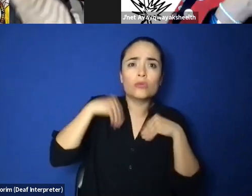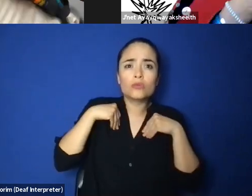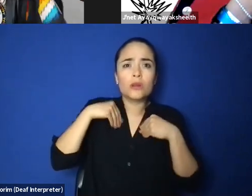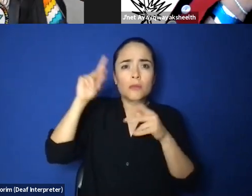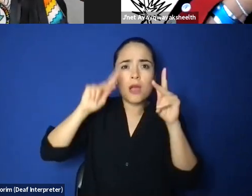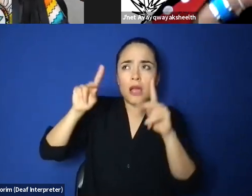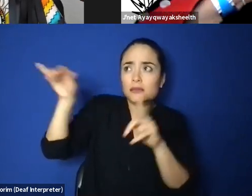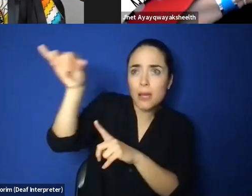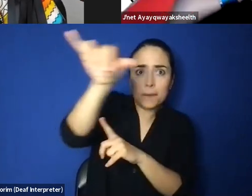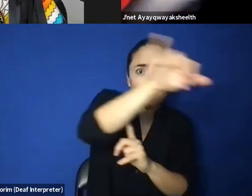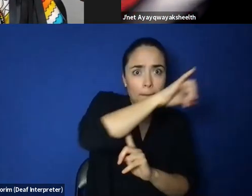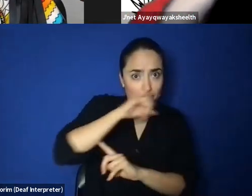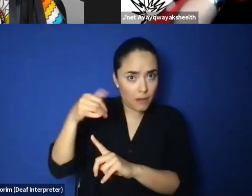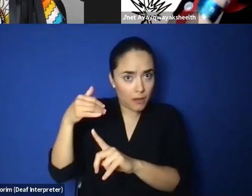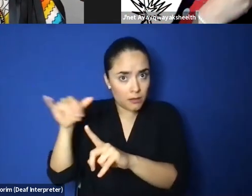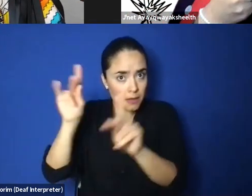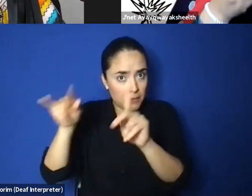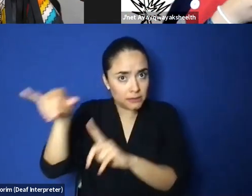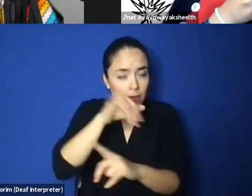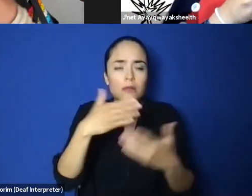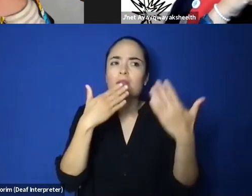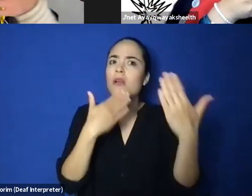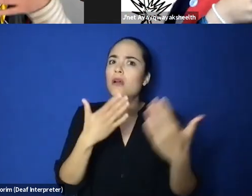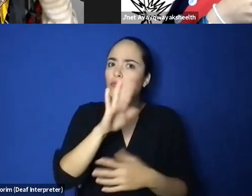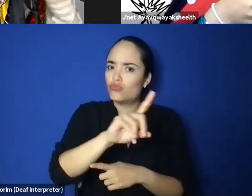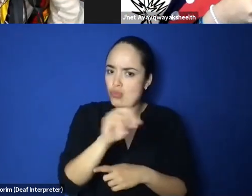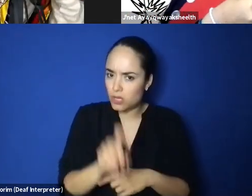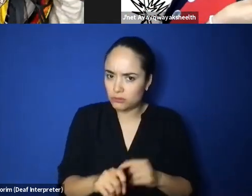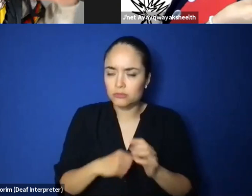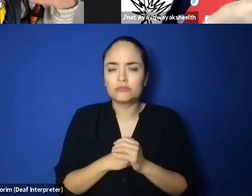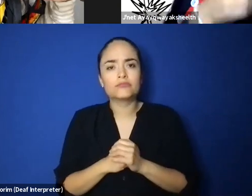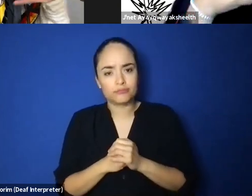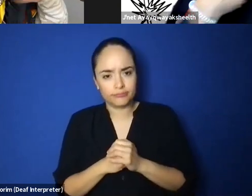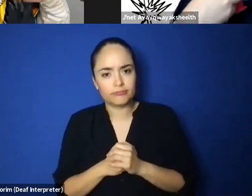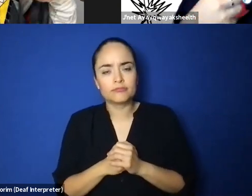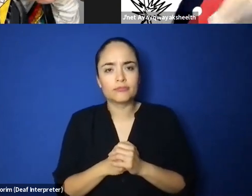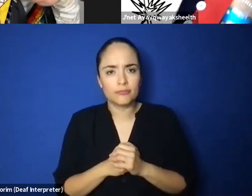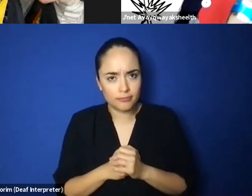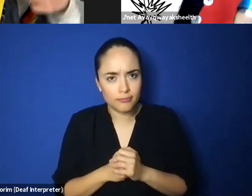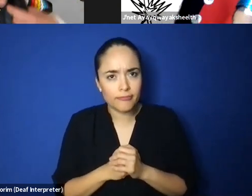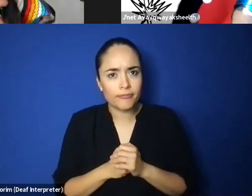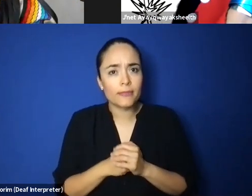That's a really great question. You'll see the same, like, main pieces. So a grass dancer, you would